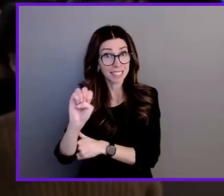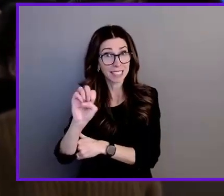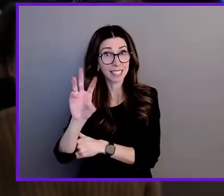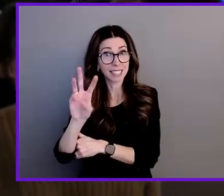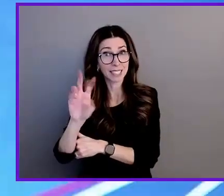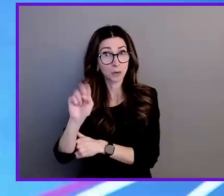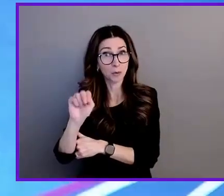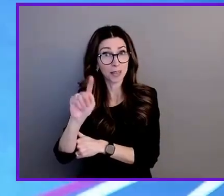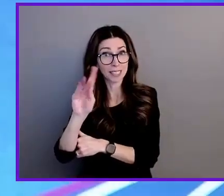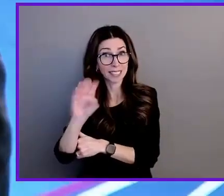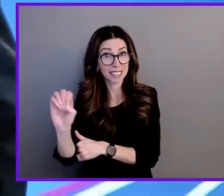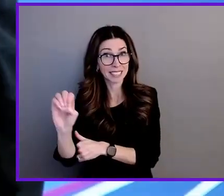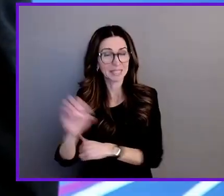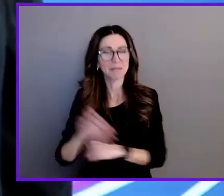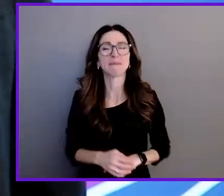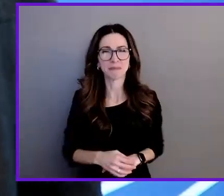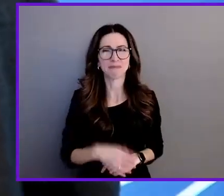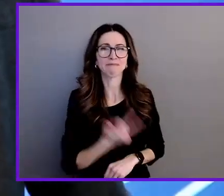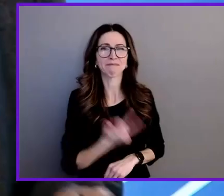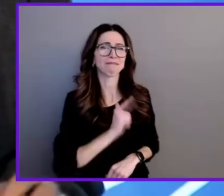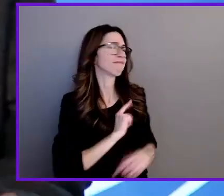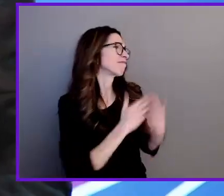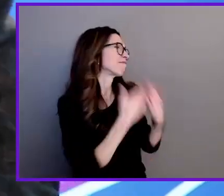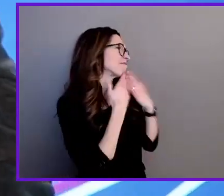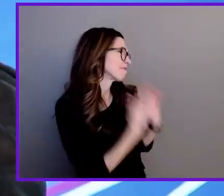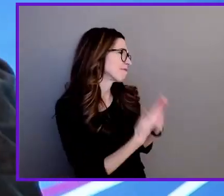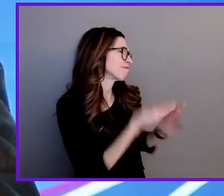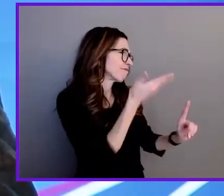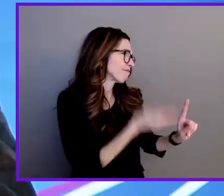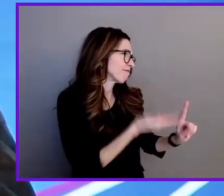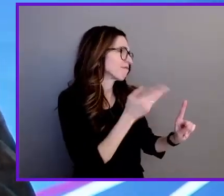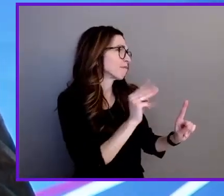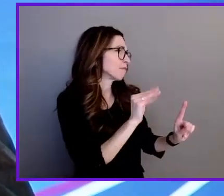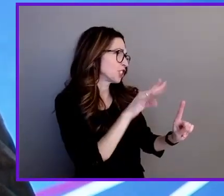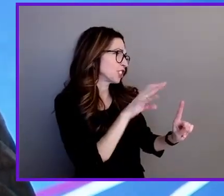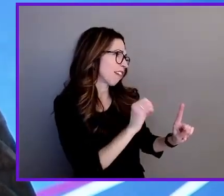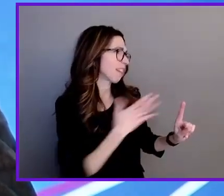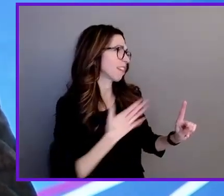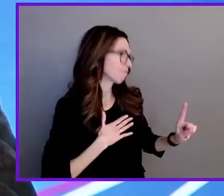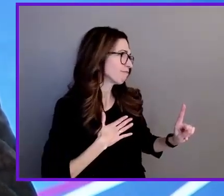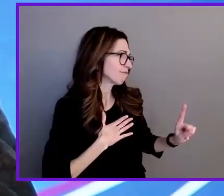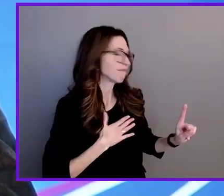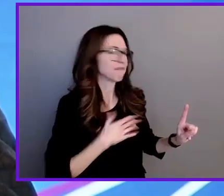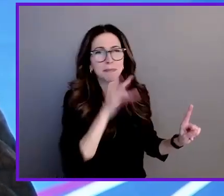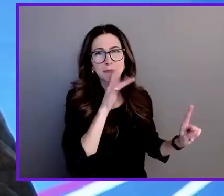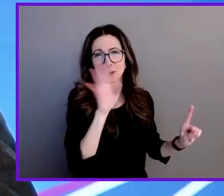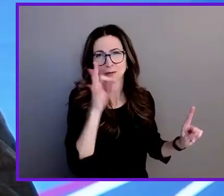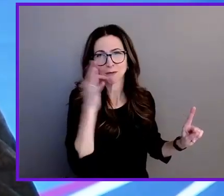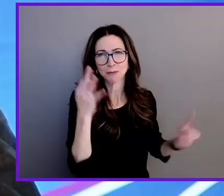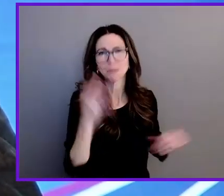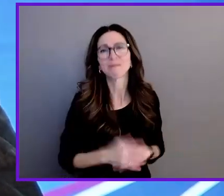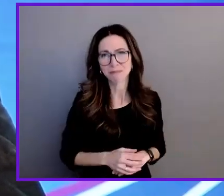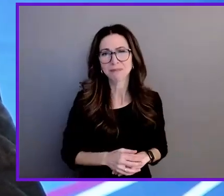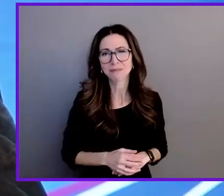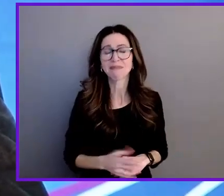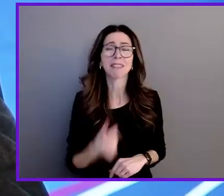Merci, Michelle. Thank you, Michelle. I’m delighted to speak to you from the Kakaekwewin room